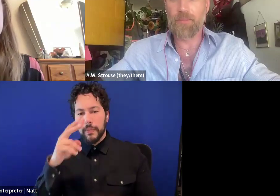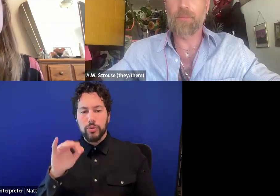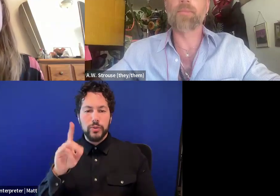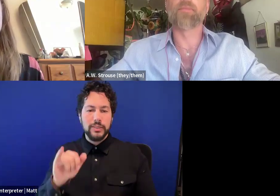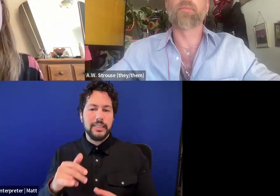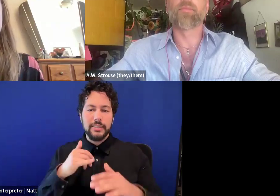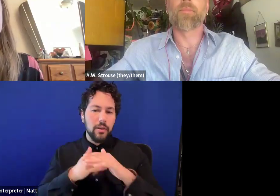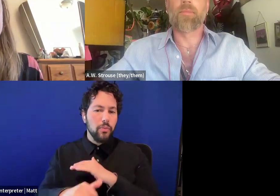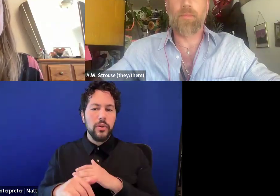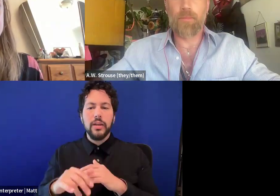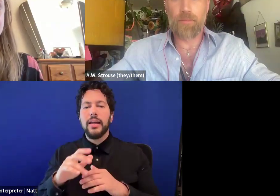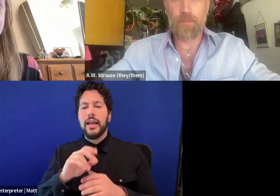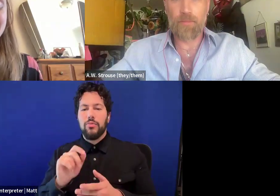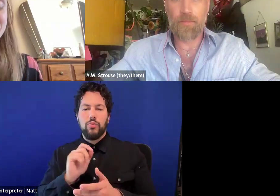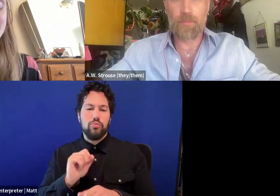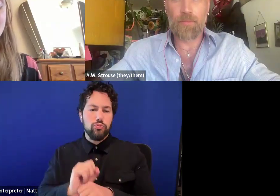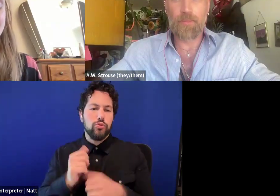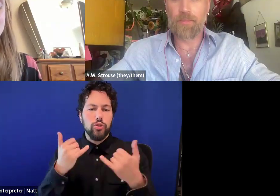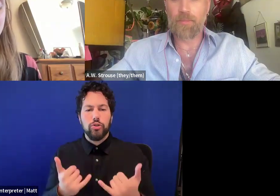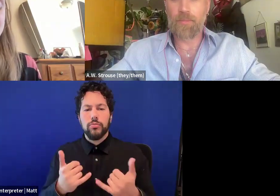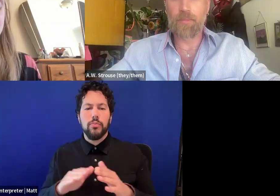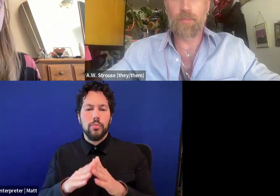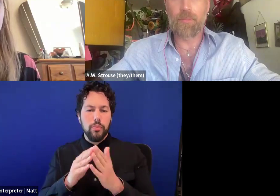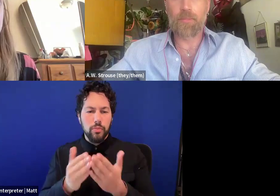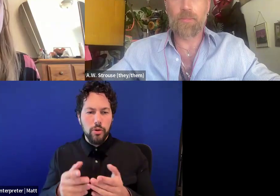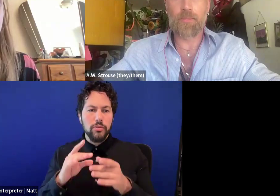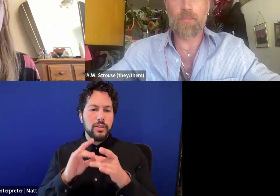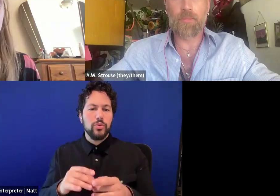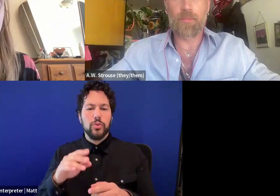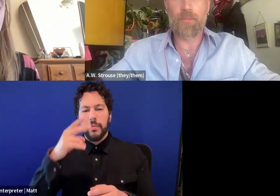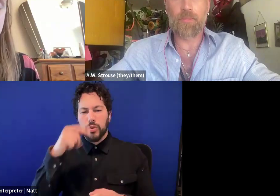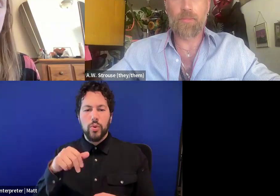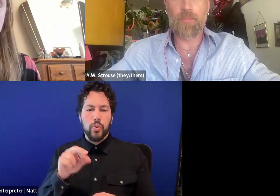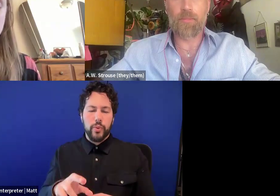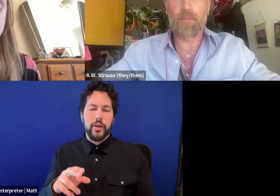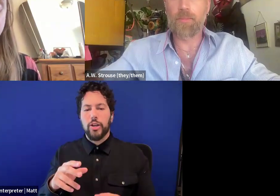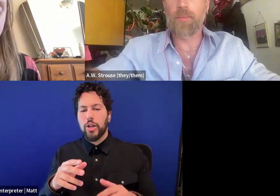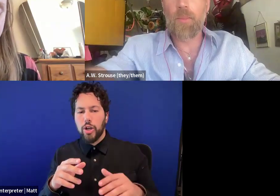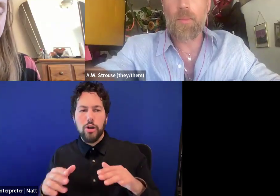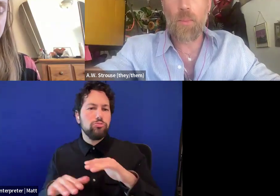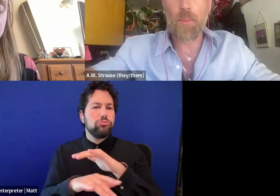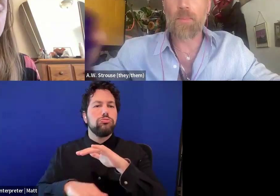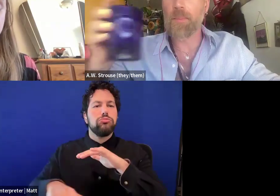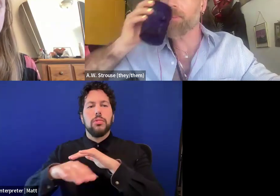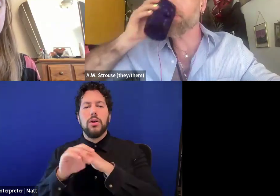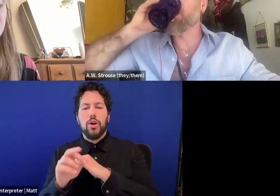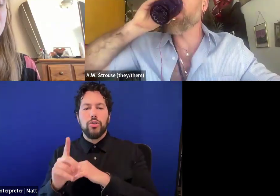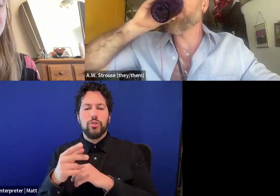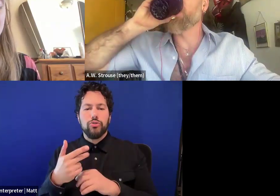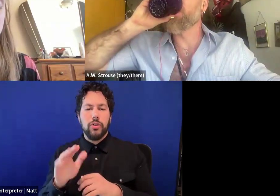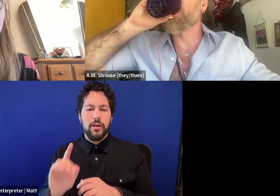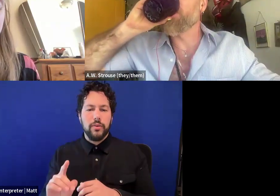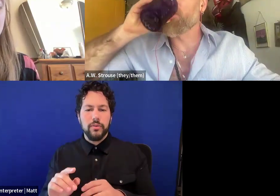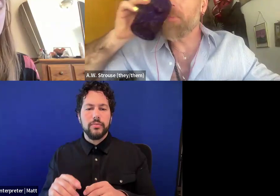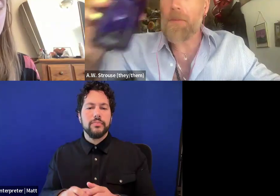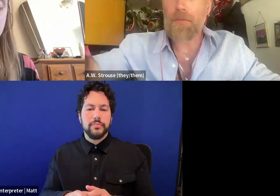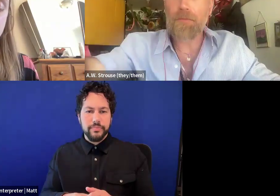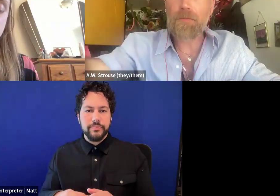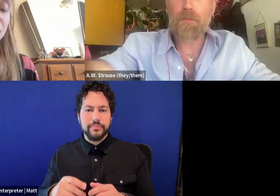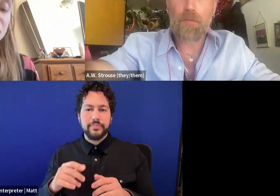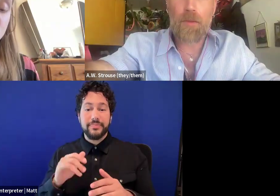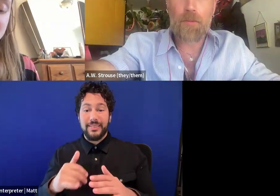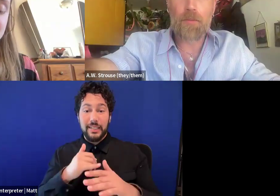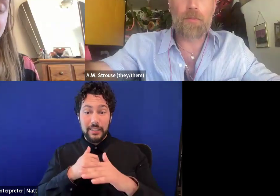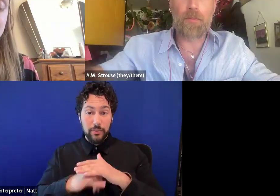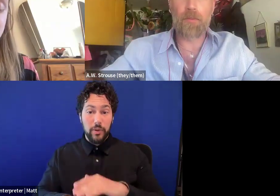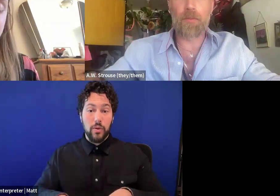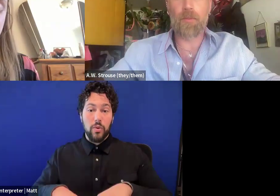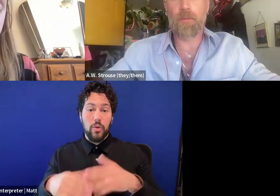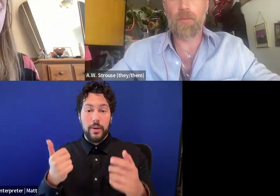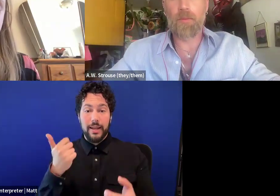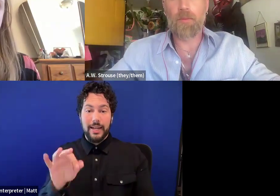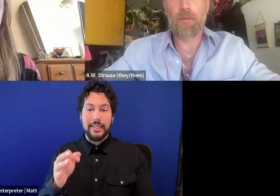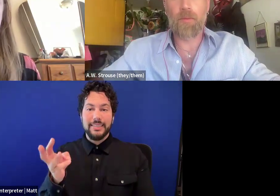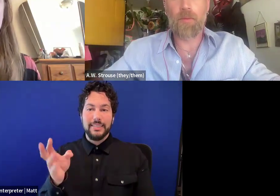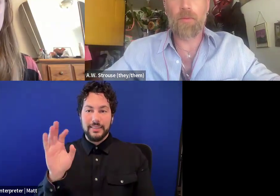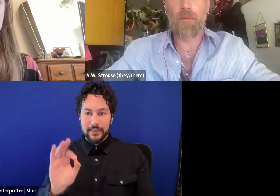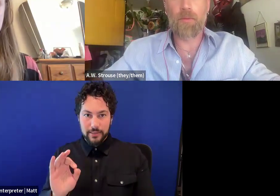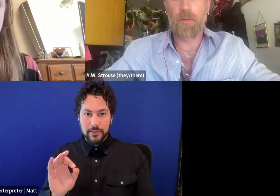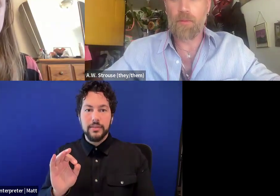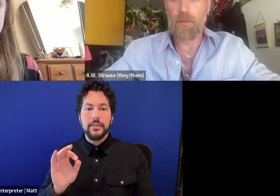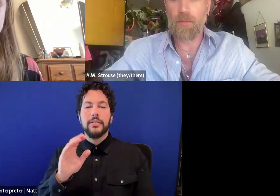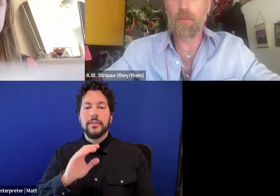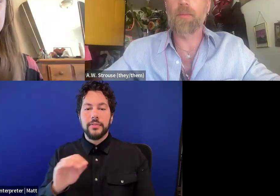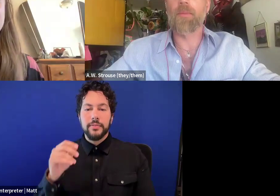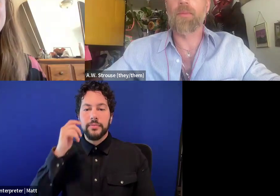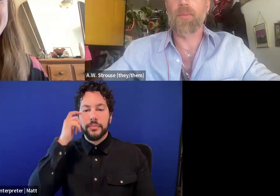Since the Metro opened in 1969, the subway has served as an erogenous zone full of cruising, community, and activism. In uncovering the subterranean history, Strauss theorizes how states use infrastructure to fuck populations.